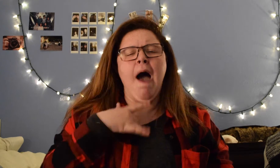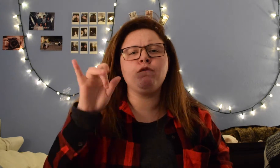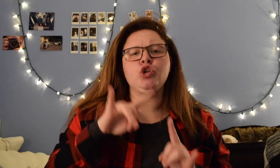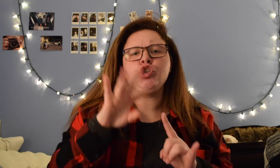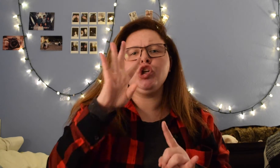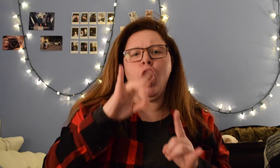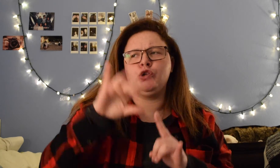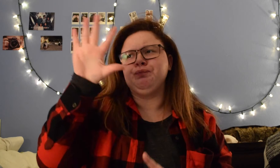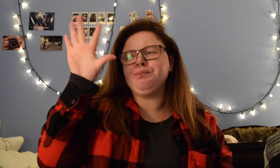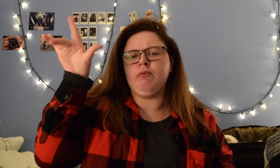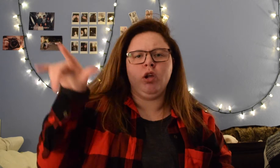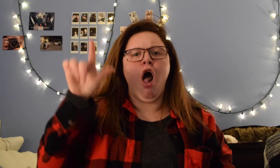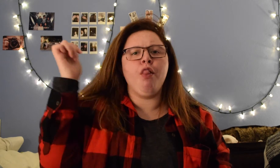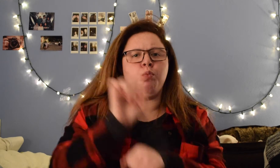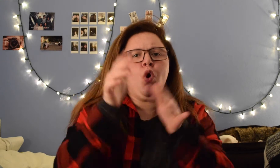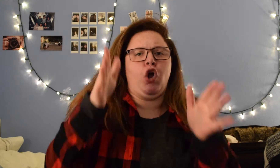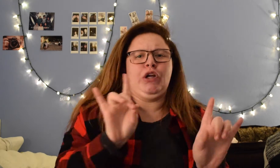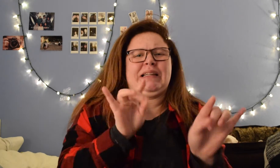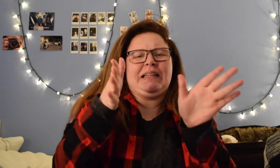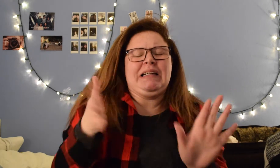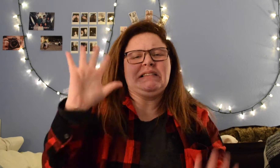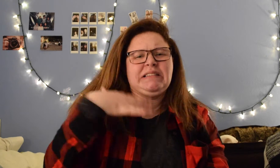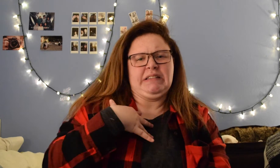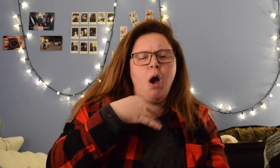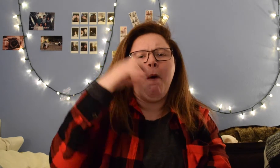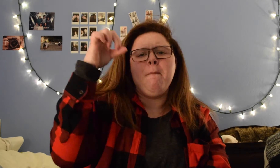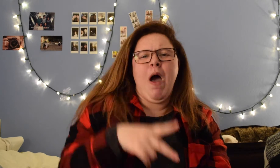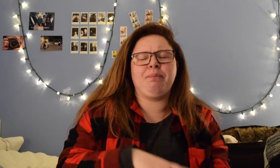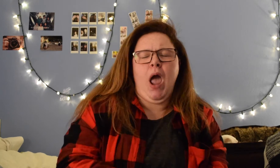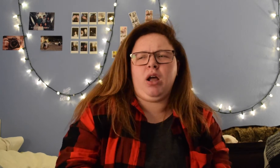He said he had to talk to other attendant and he would be right back